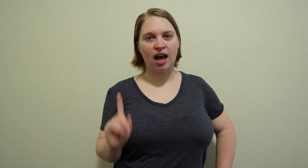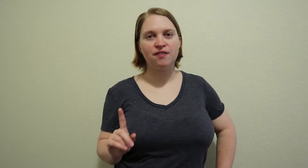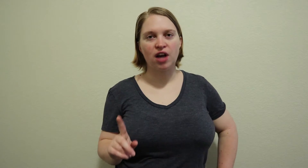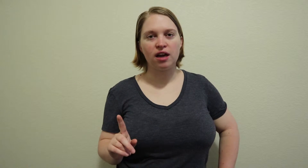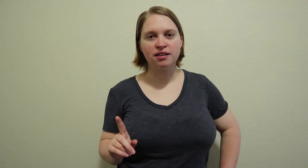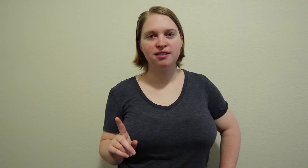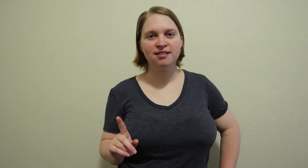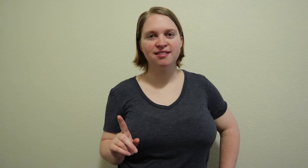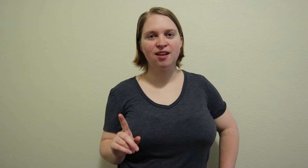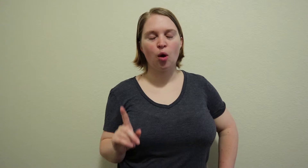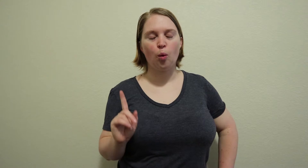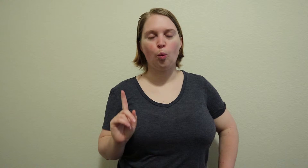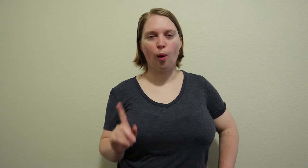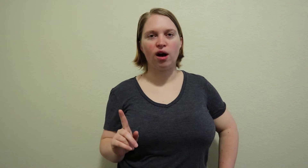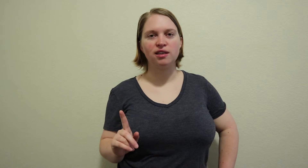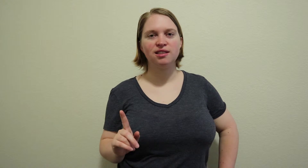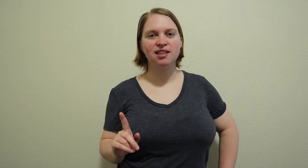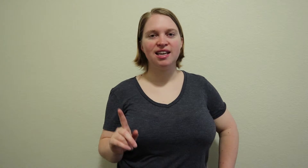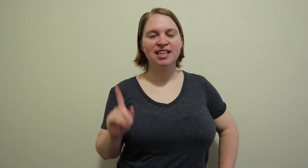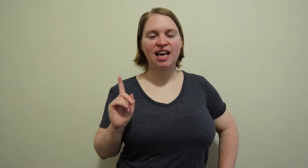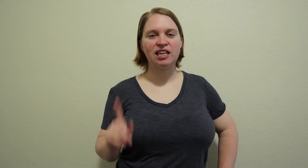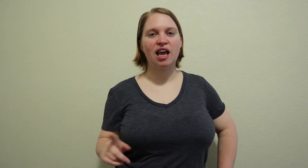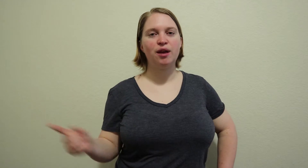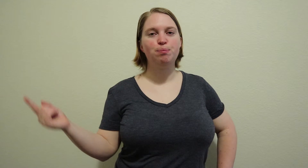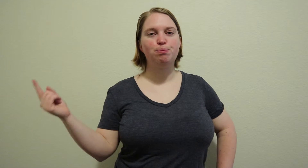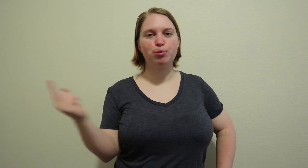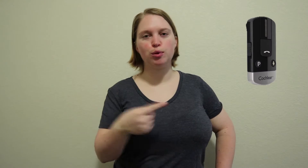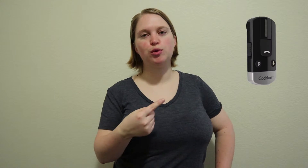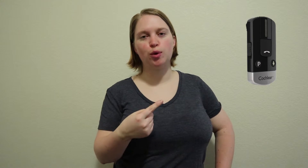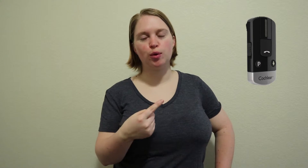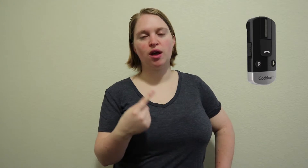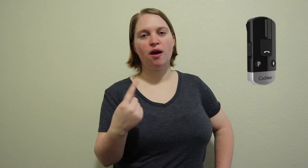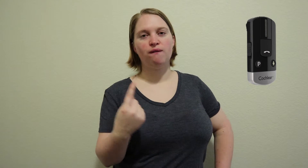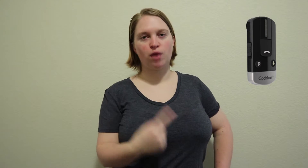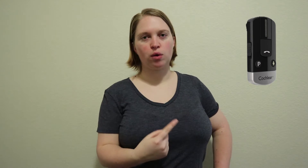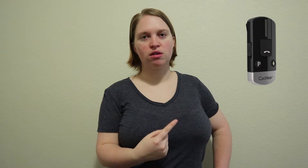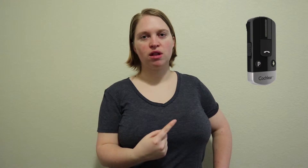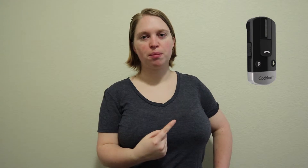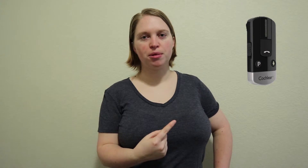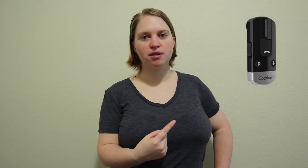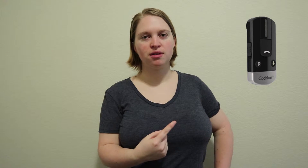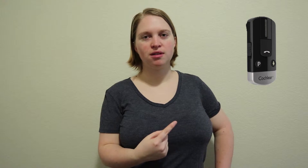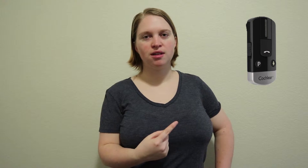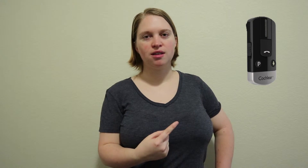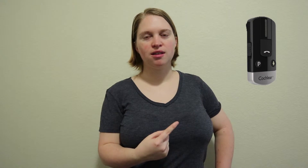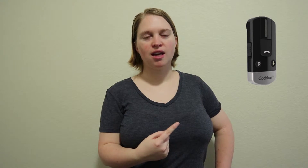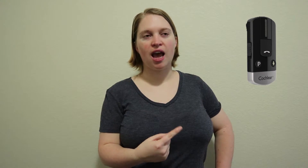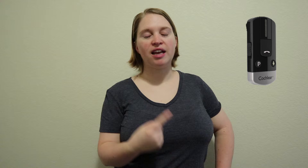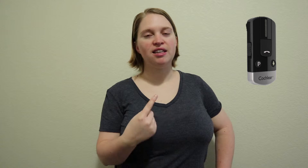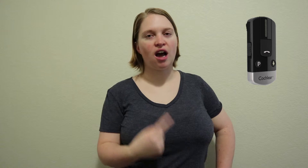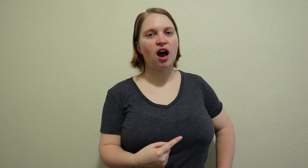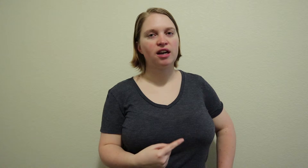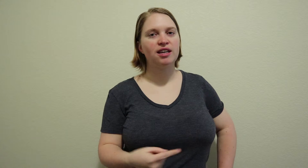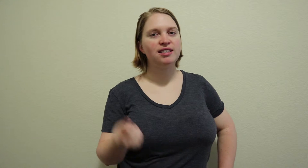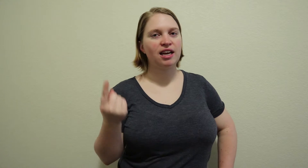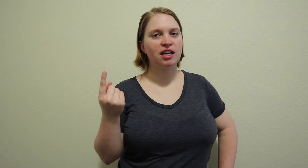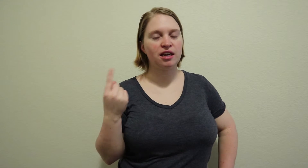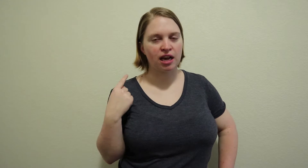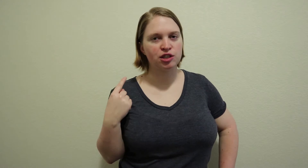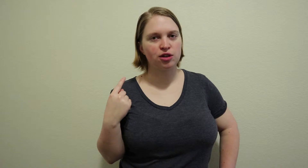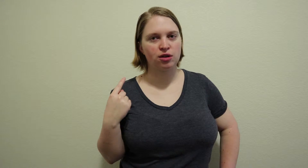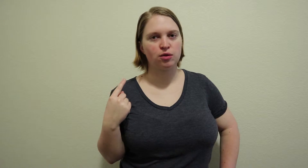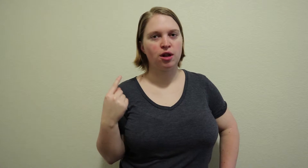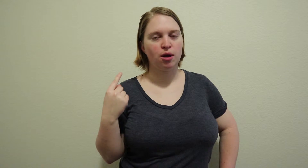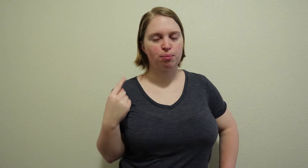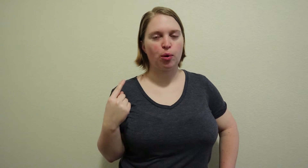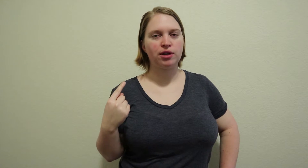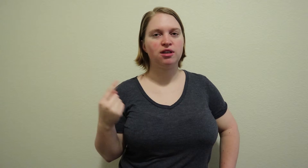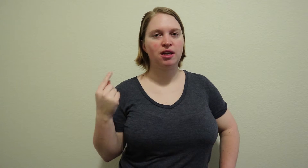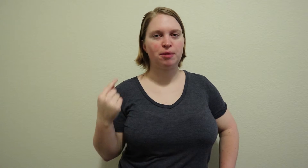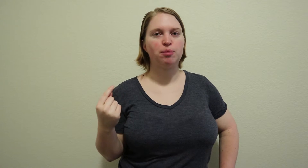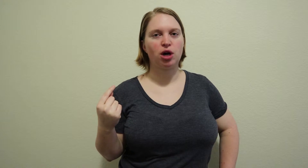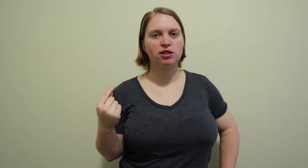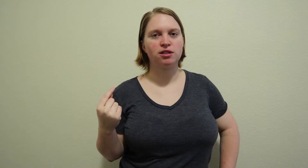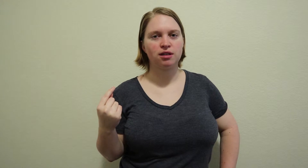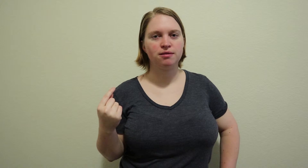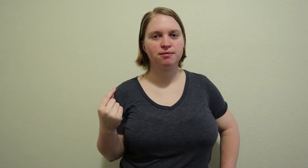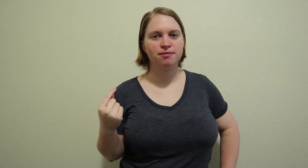I've done was getting a Bluetooth phone clip and not getting an external port in my processor